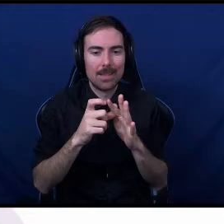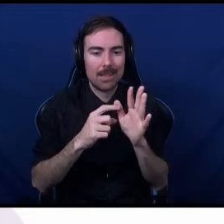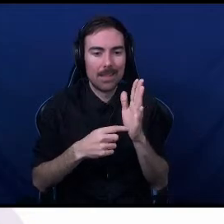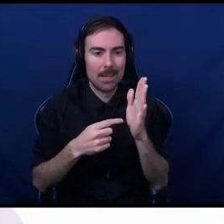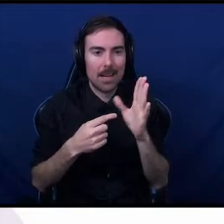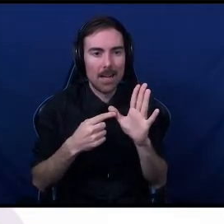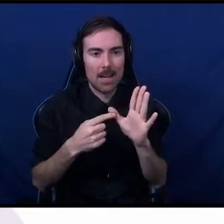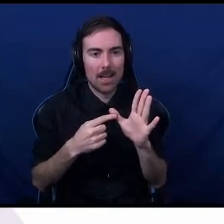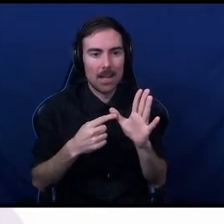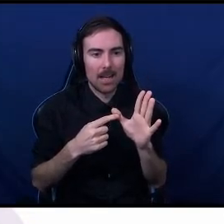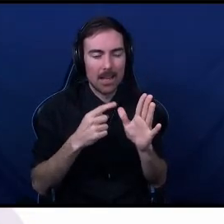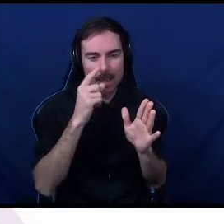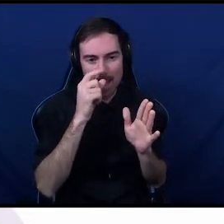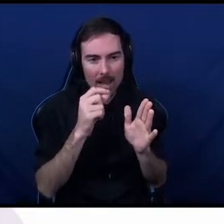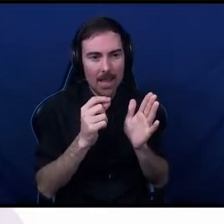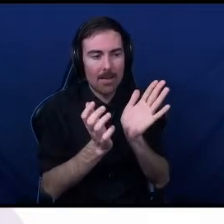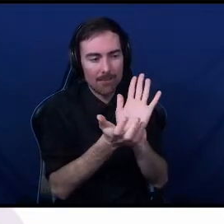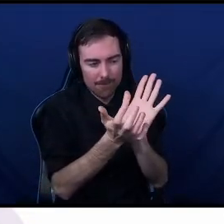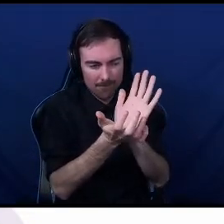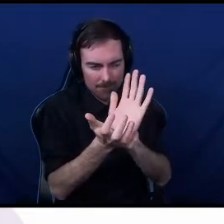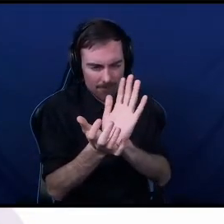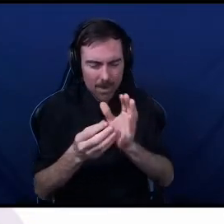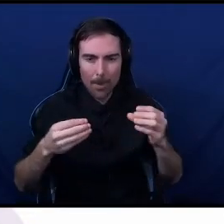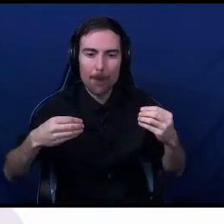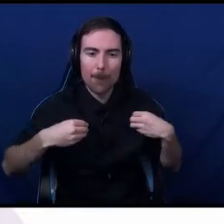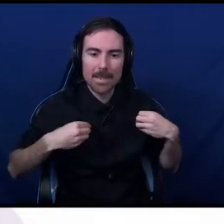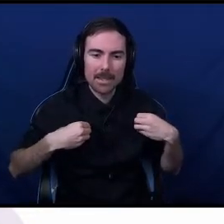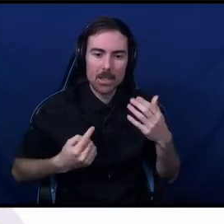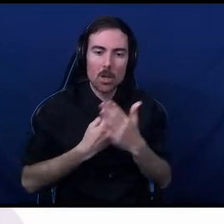enough to enough businesses. And so we need to be able to be able